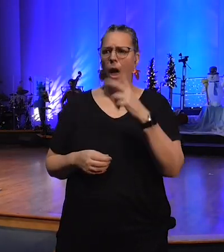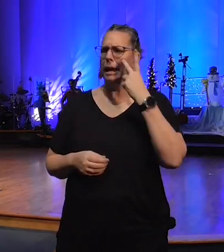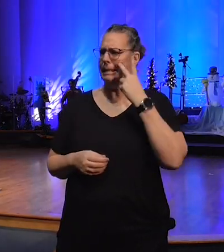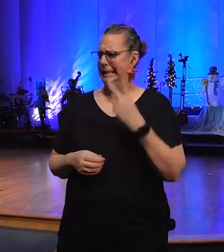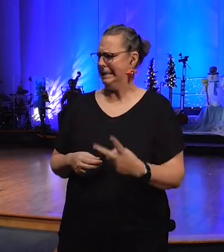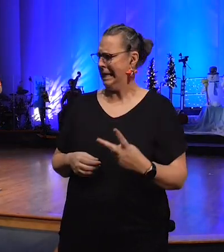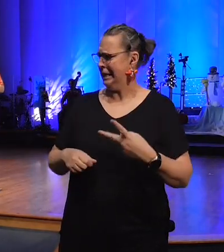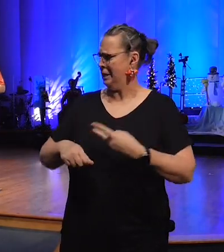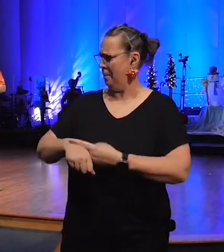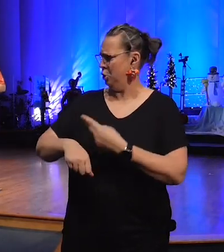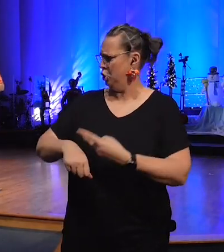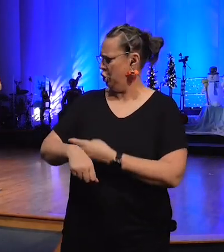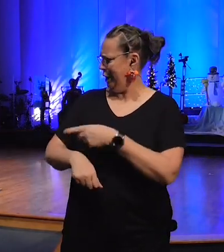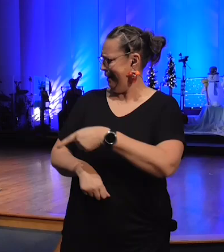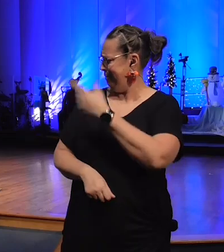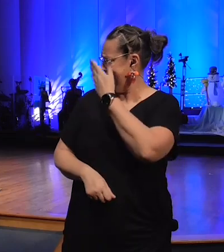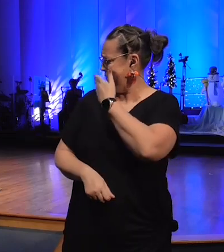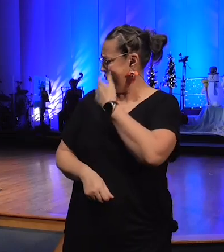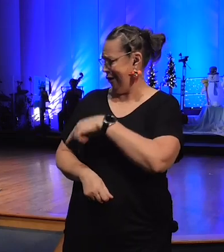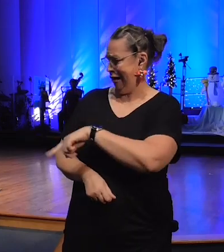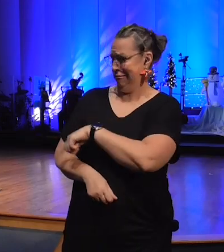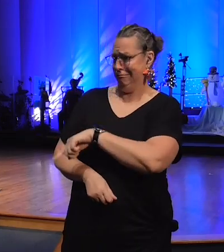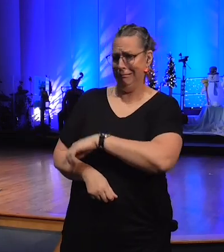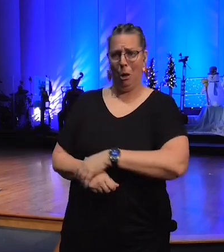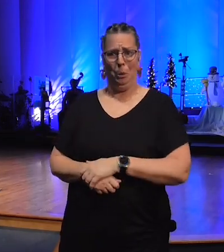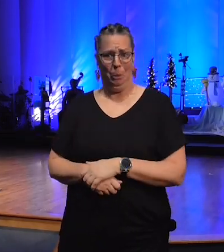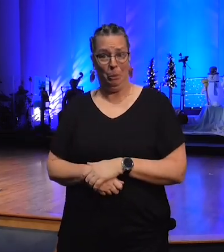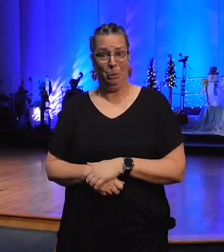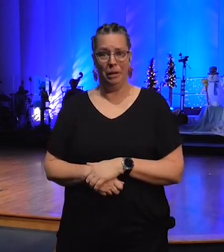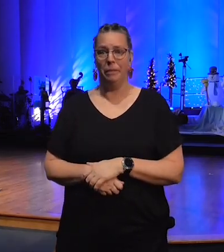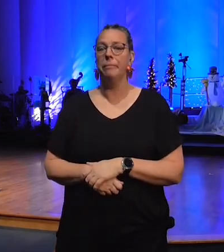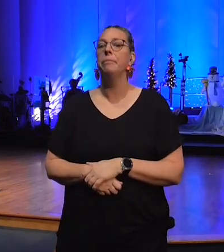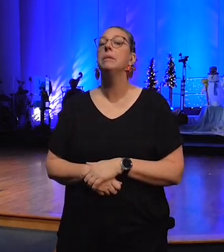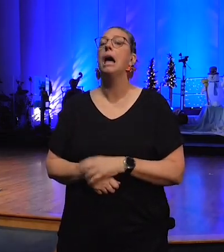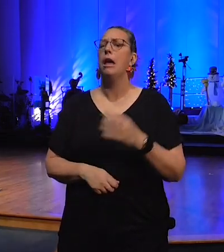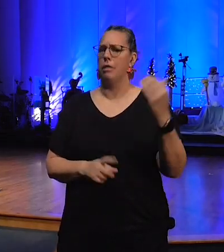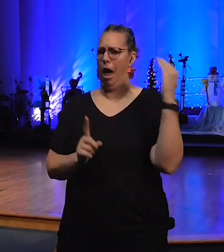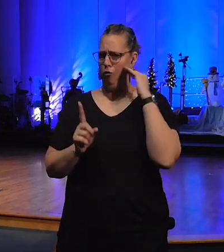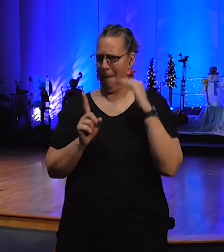what do you wanted to do well it's good to see everybody I see a bunch of sheep down front here